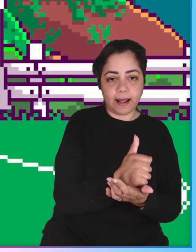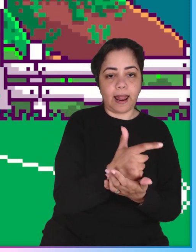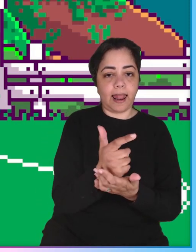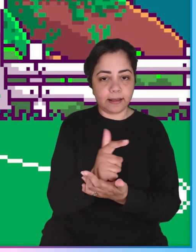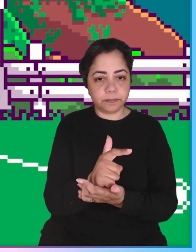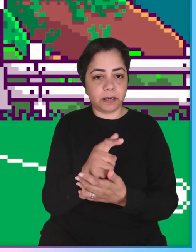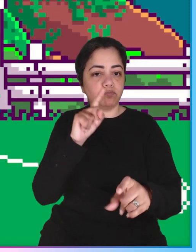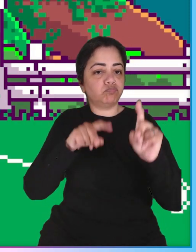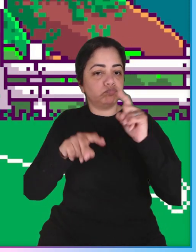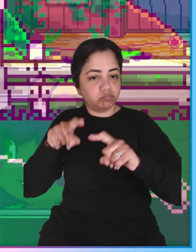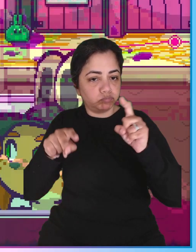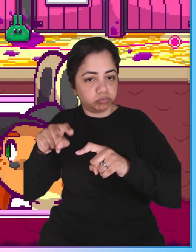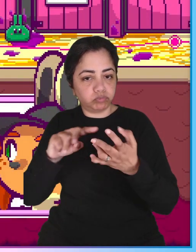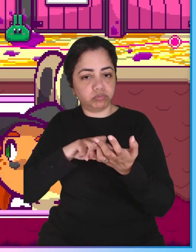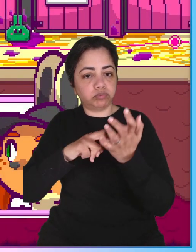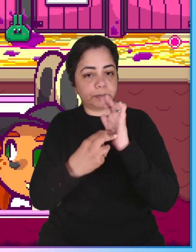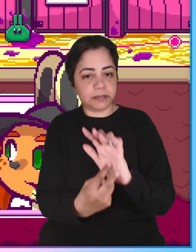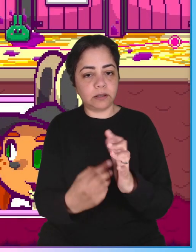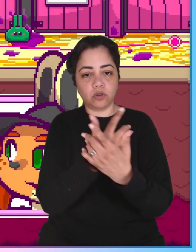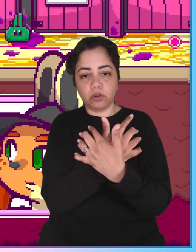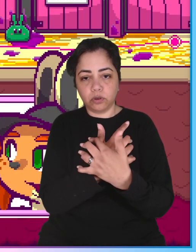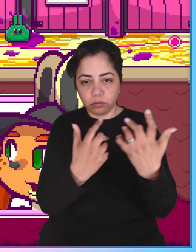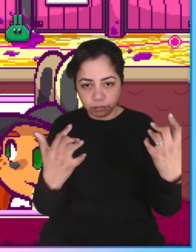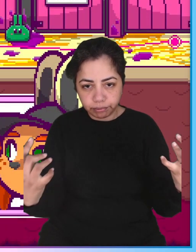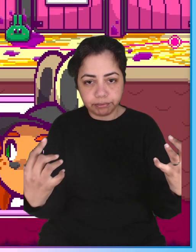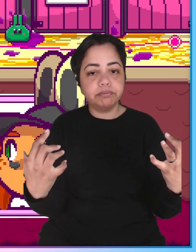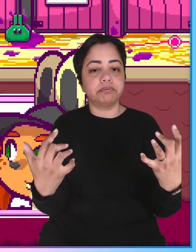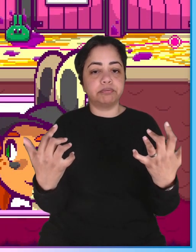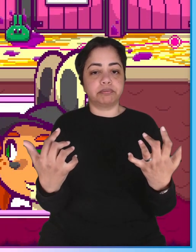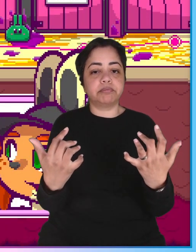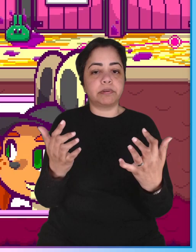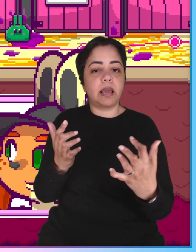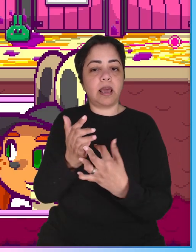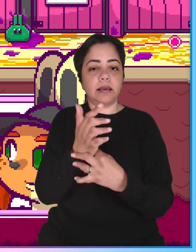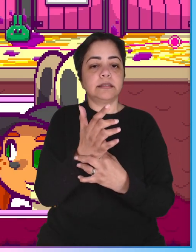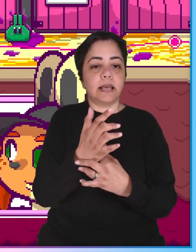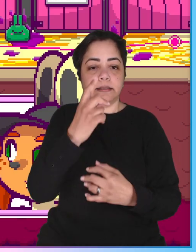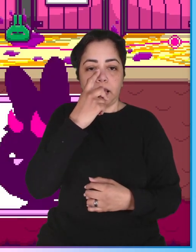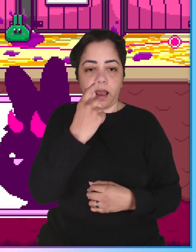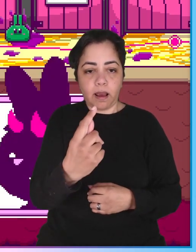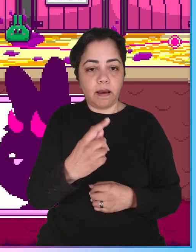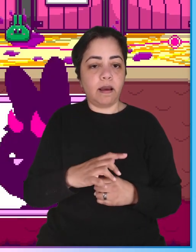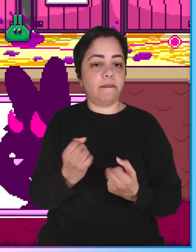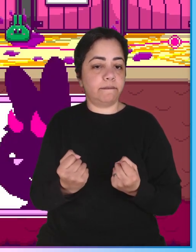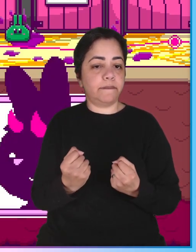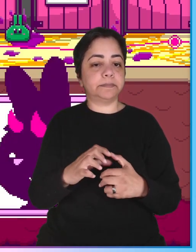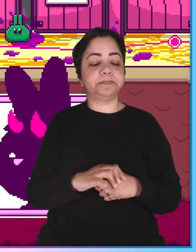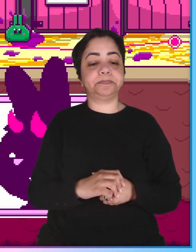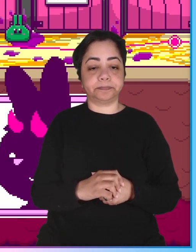Charlene, the game designer, artist, and story creator of the game injured her hands a few years ago.